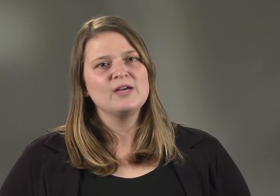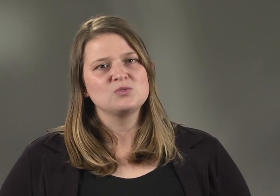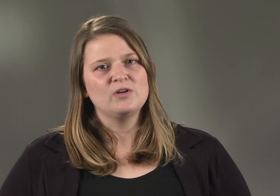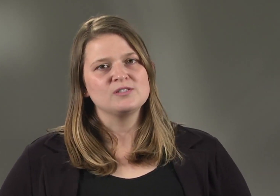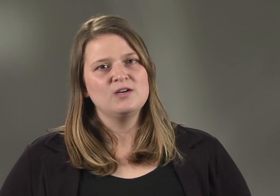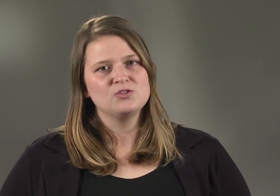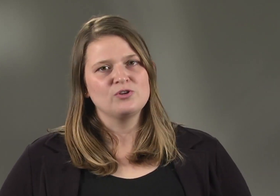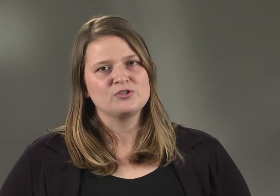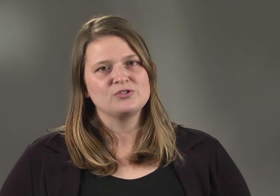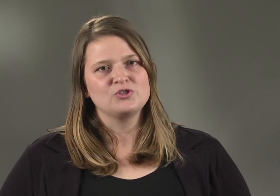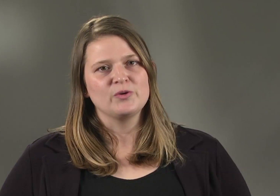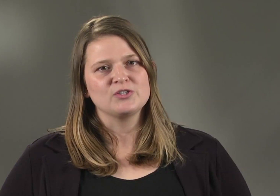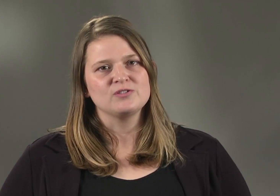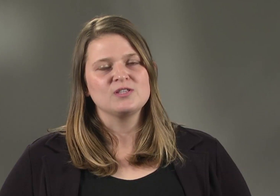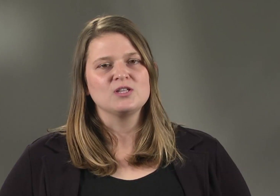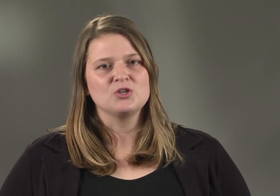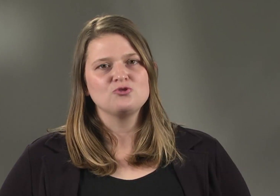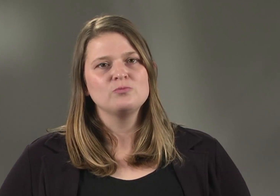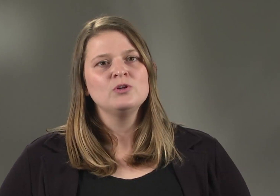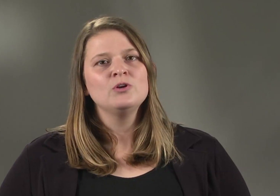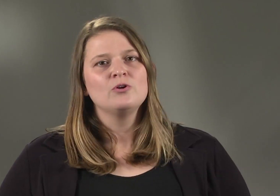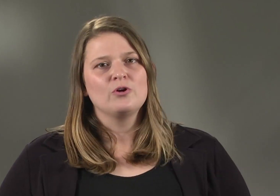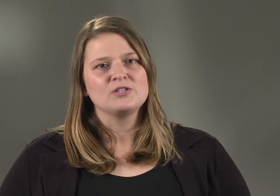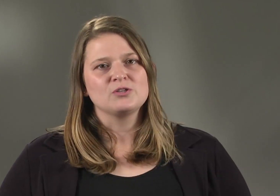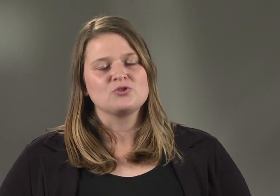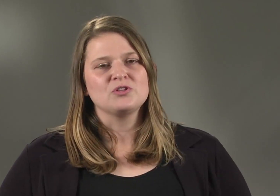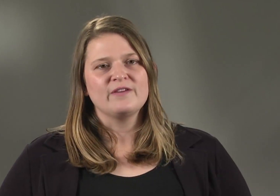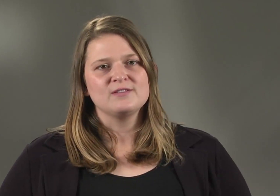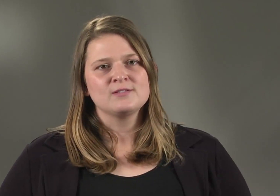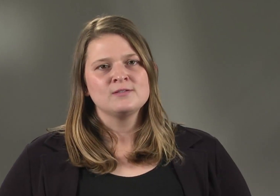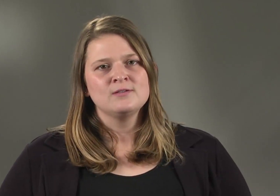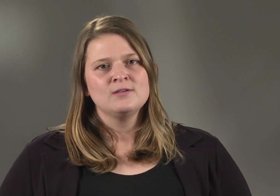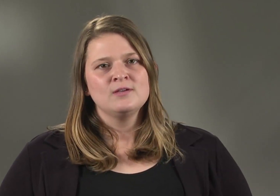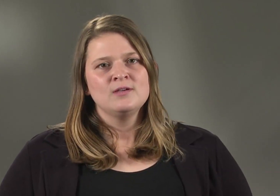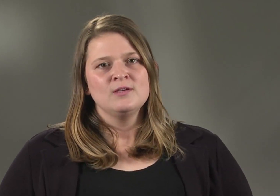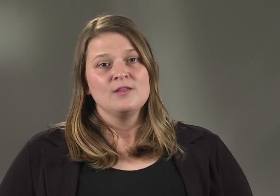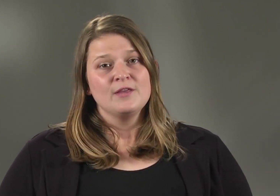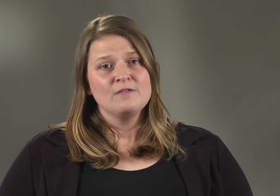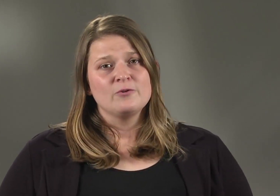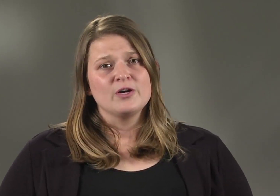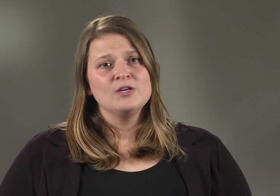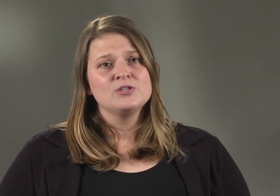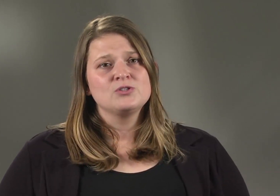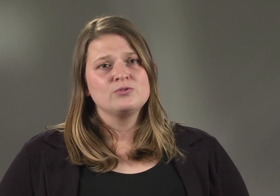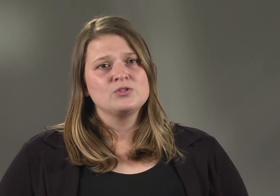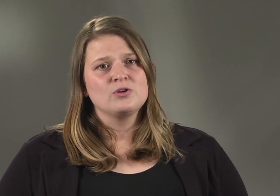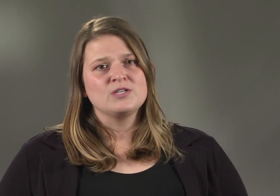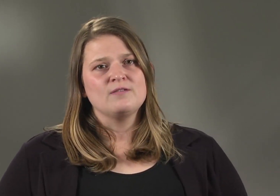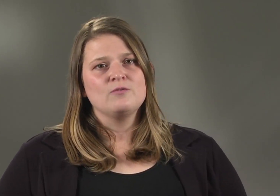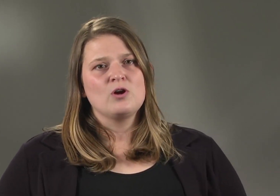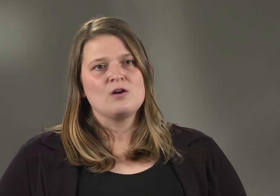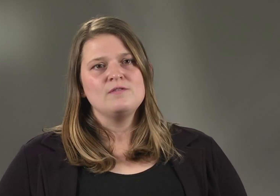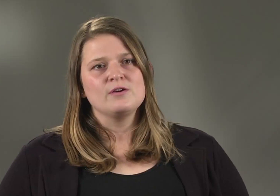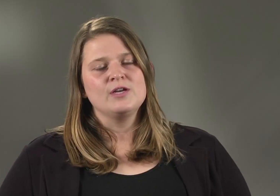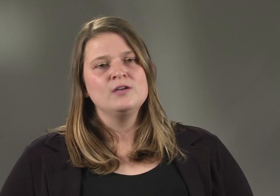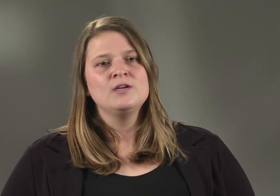as well as unstructured situations in the lunchroom or in social events. Therefore, students who are deaf or hard of hearing